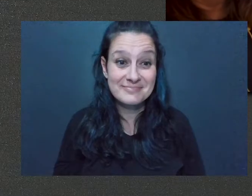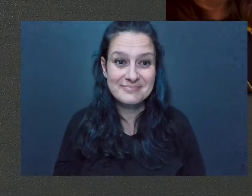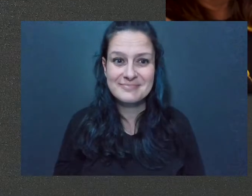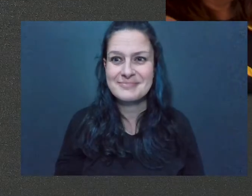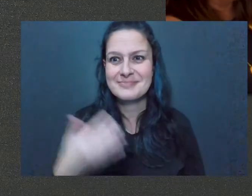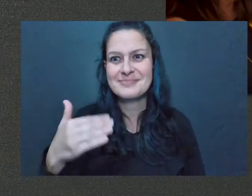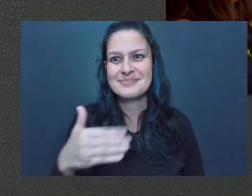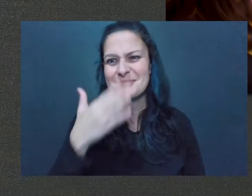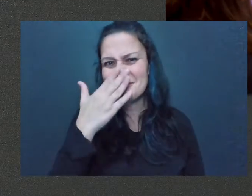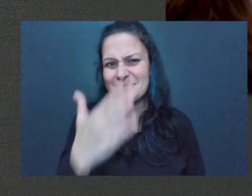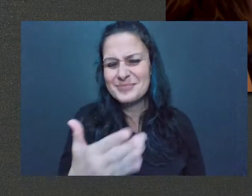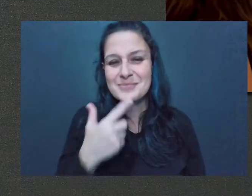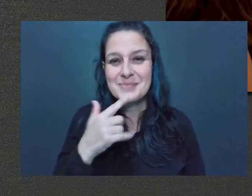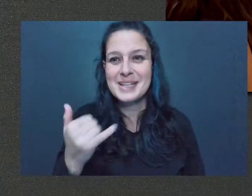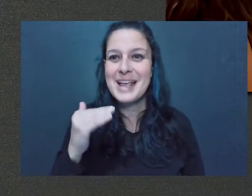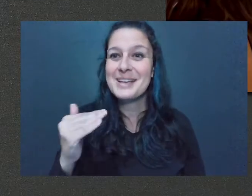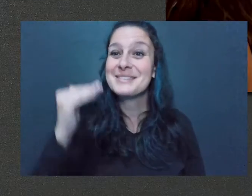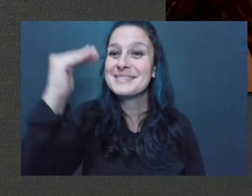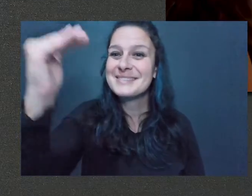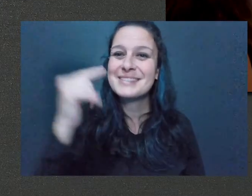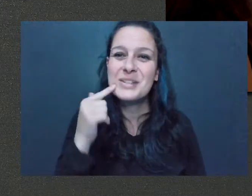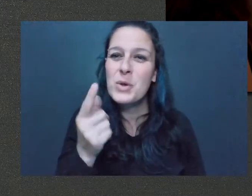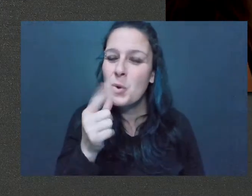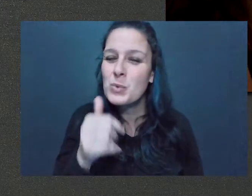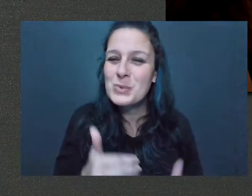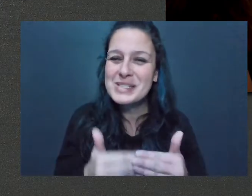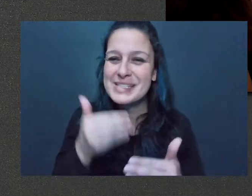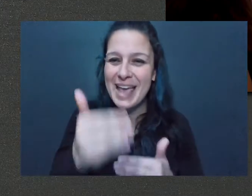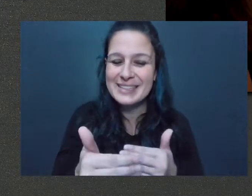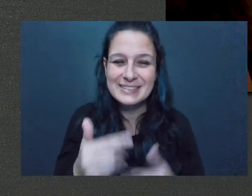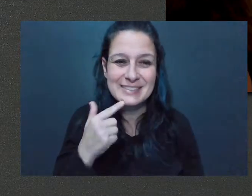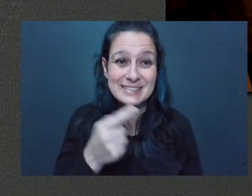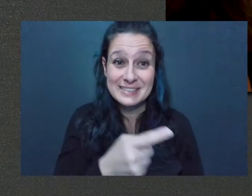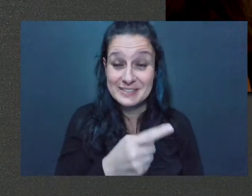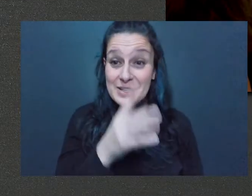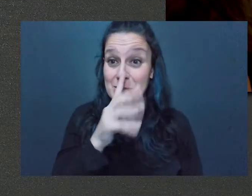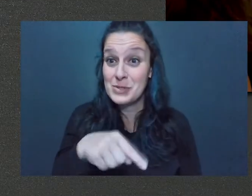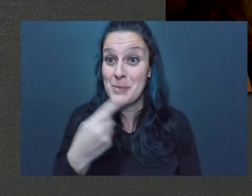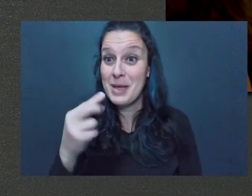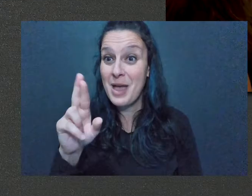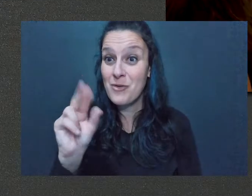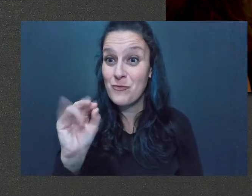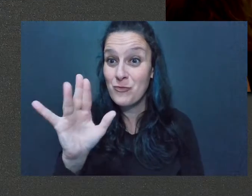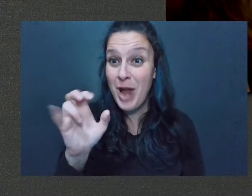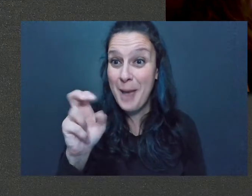Very good. Now the next one that I talked about was the robin.